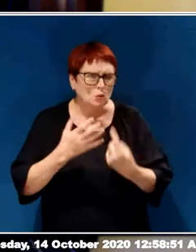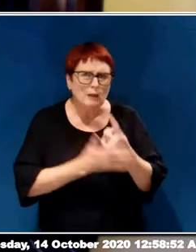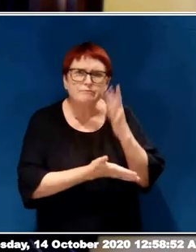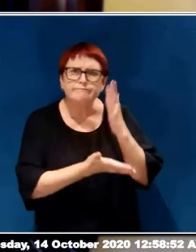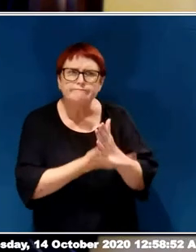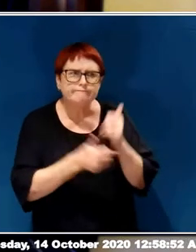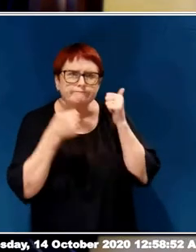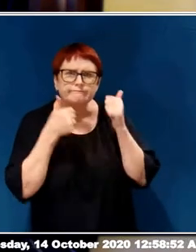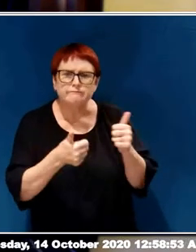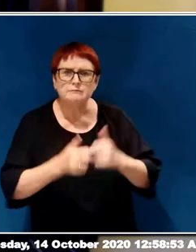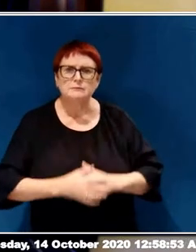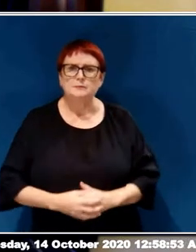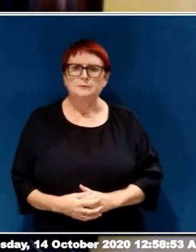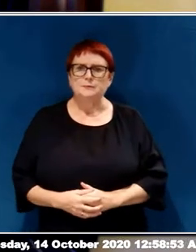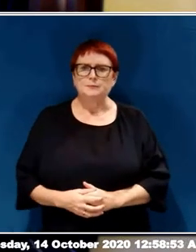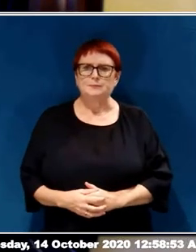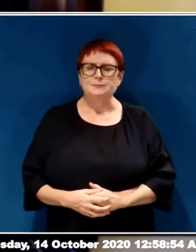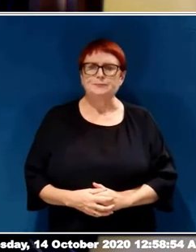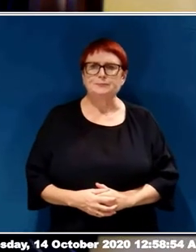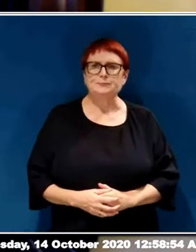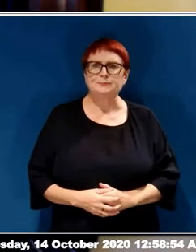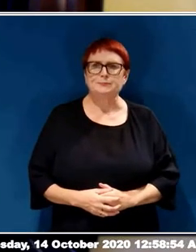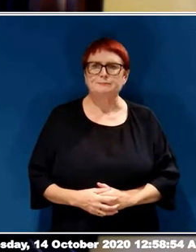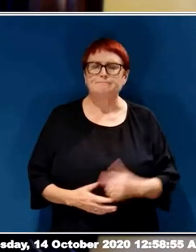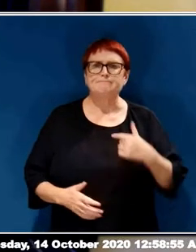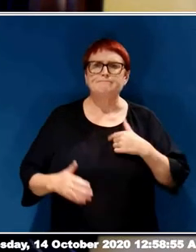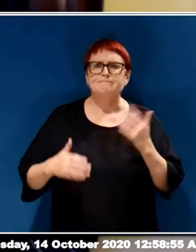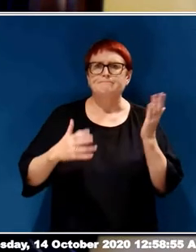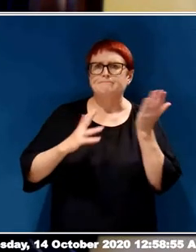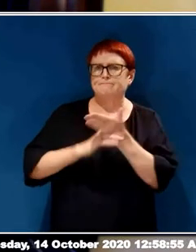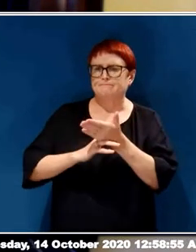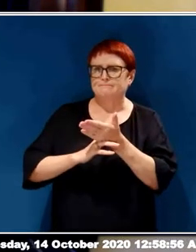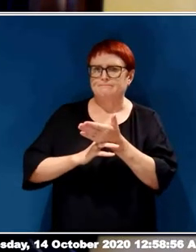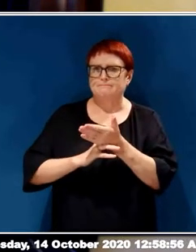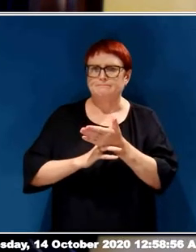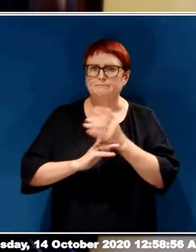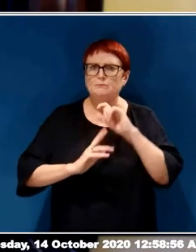We are going to come back after the lunchtime adjournment, if that's